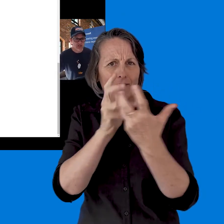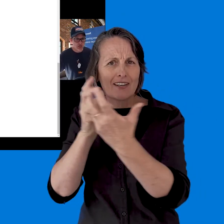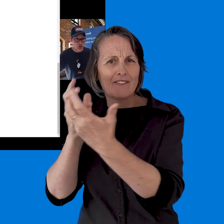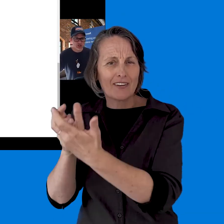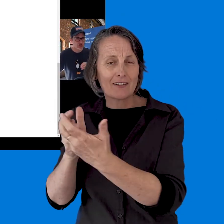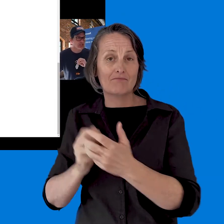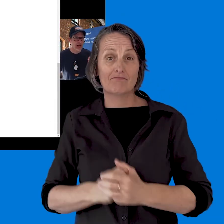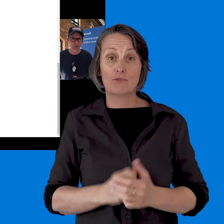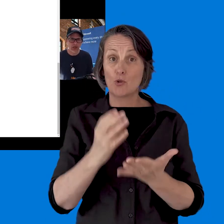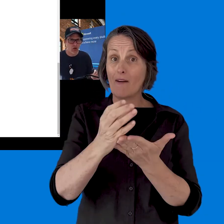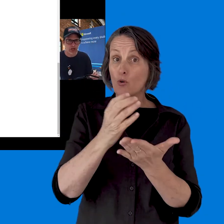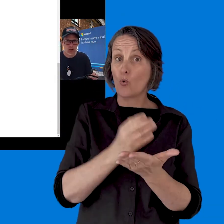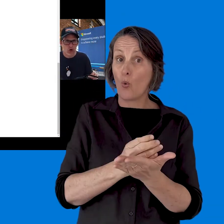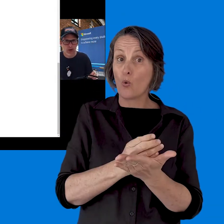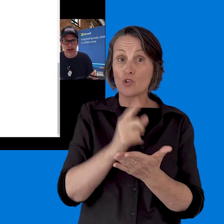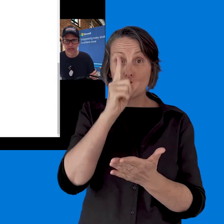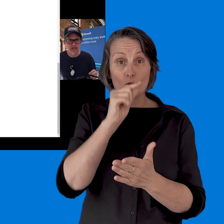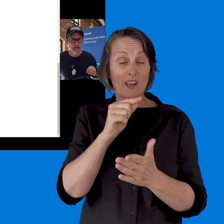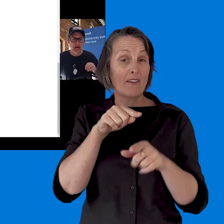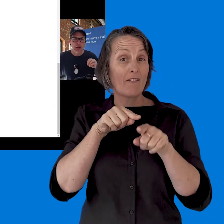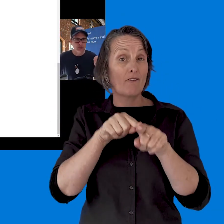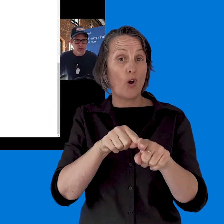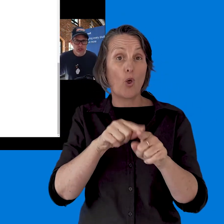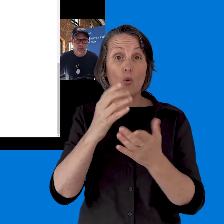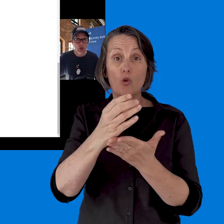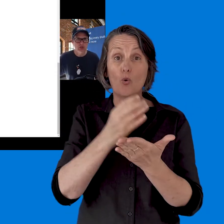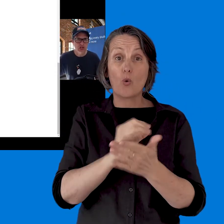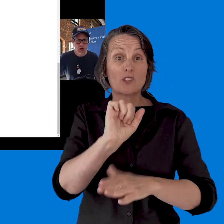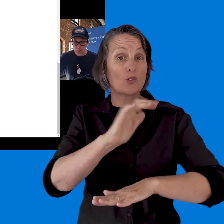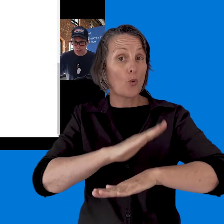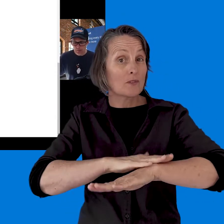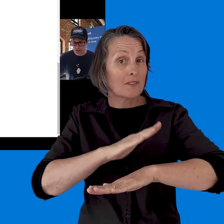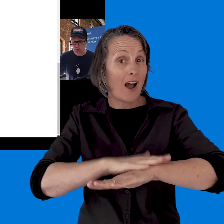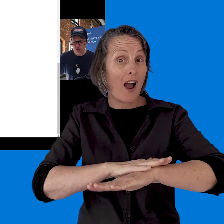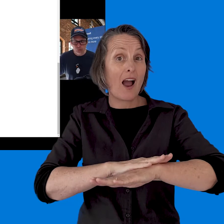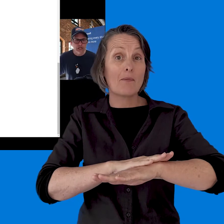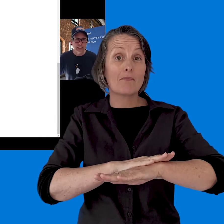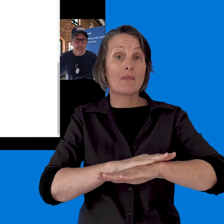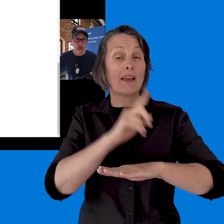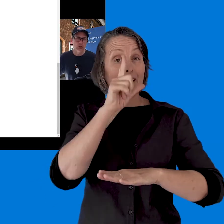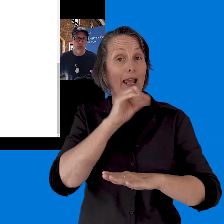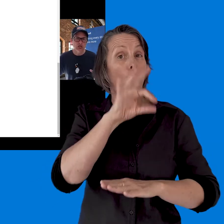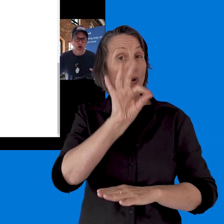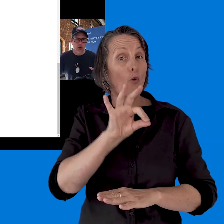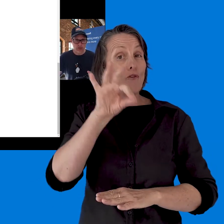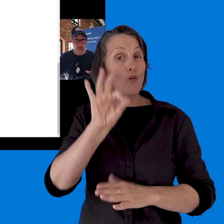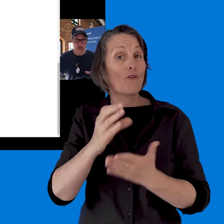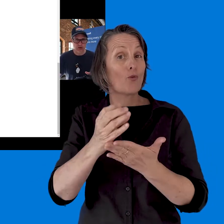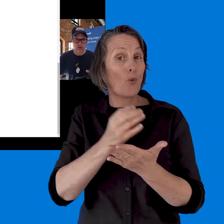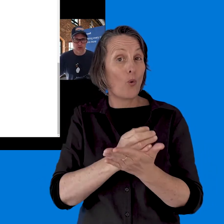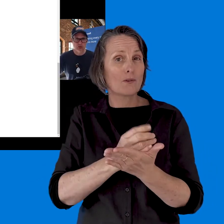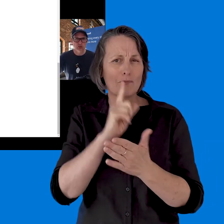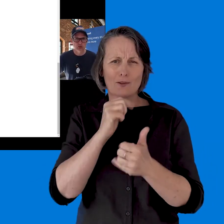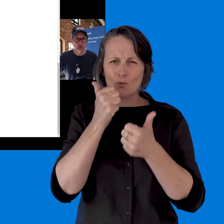So there's a course you can come and go at your own pace, do it in your own time. But it's a really good opportunity for you to,